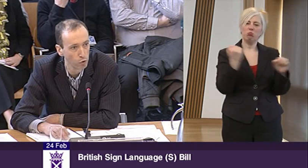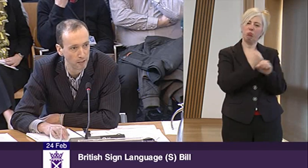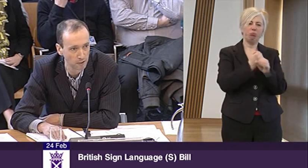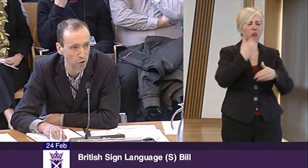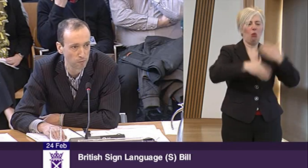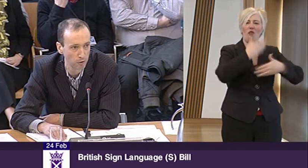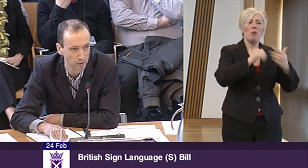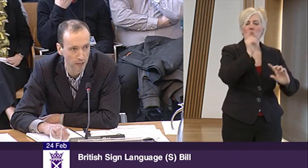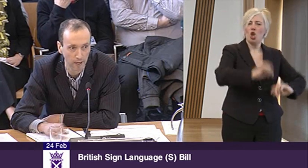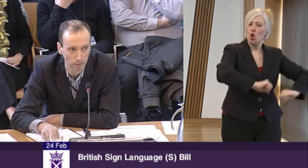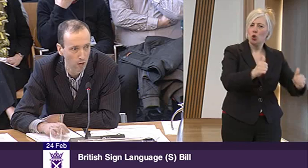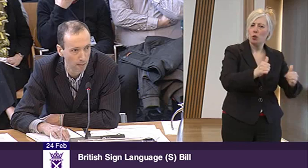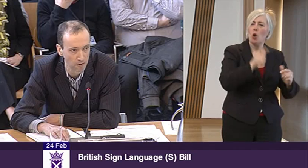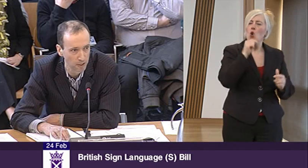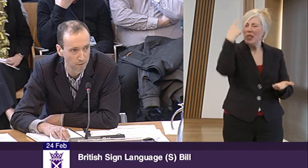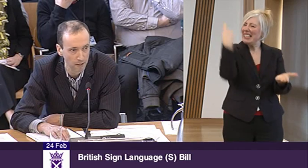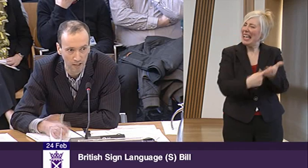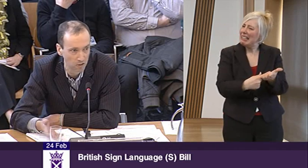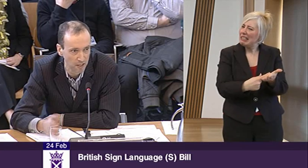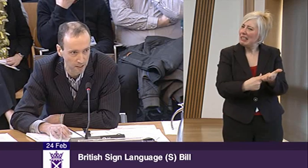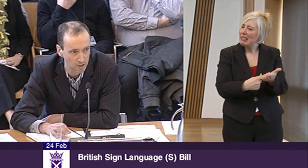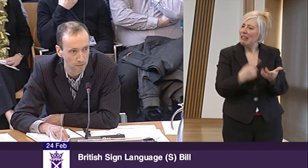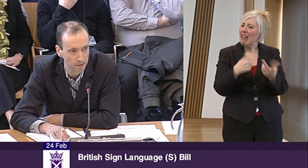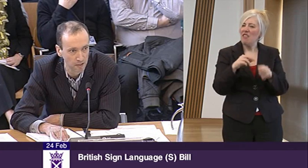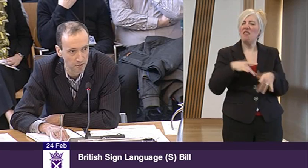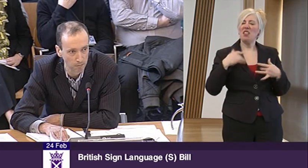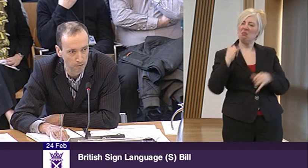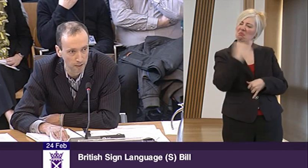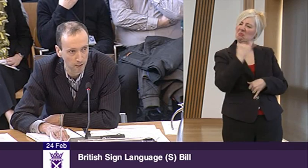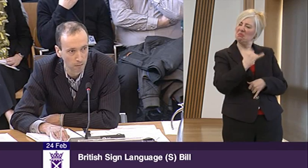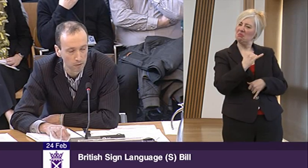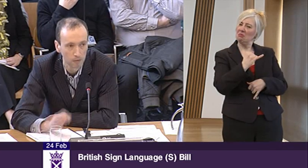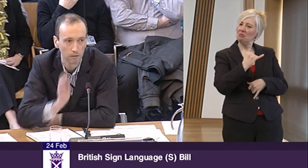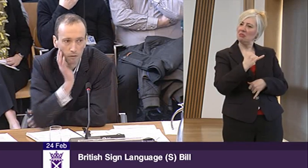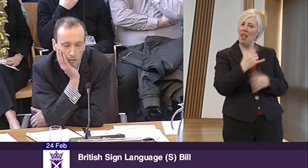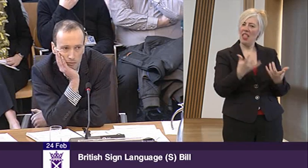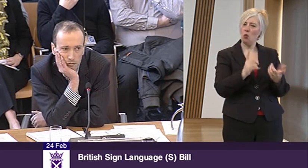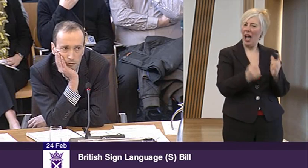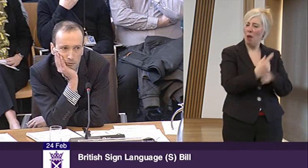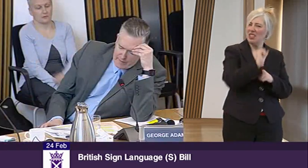as we would like and what will happen after that. That is the concern that we are flagging up.